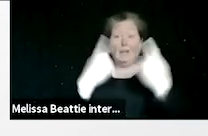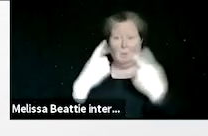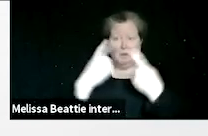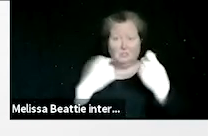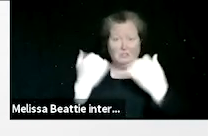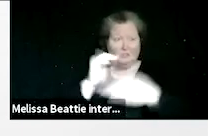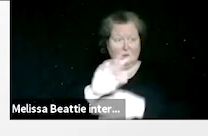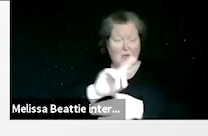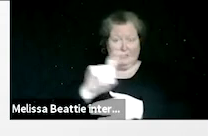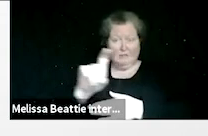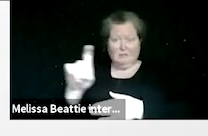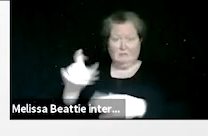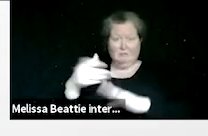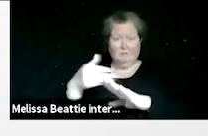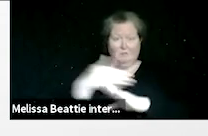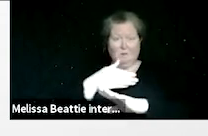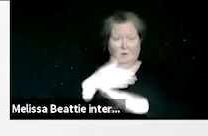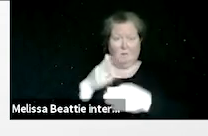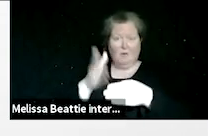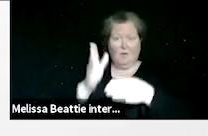for Ben before we end the third night of our series.